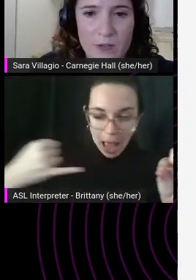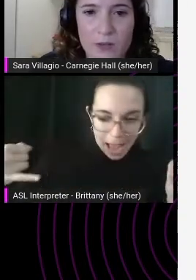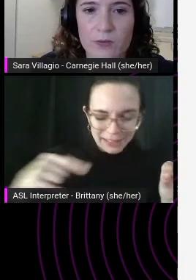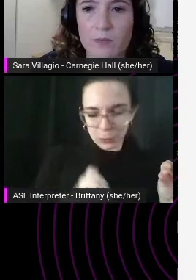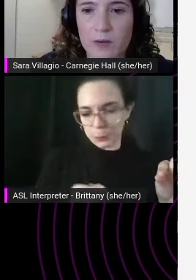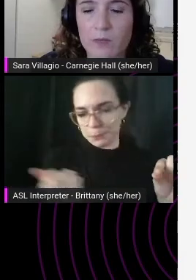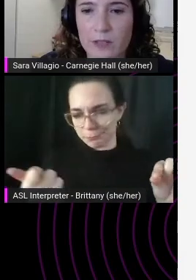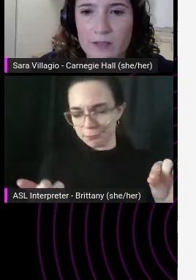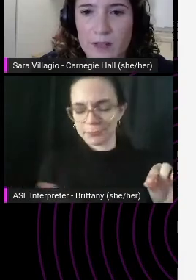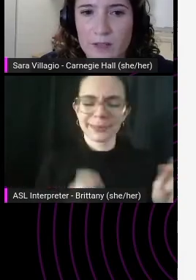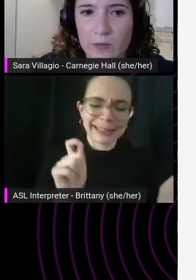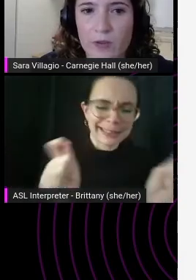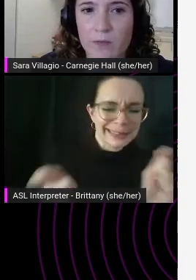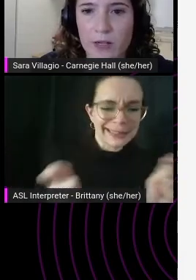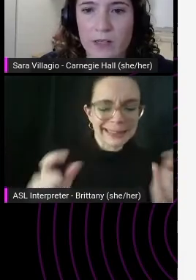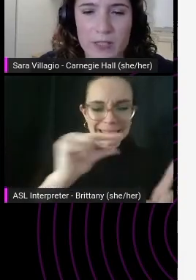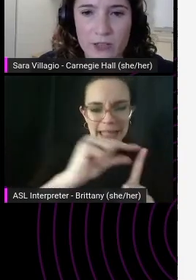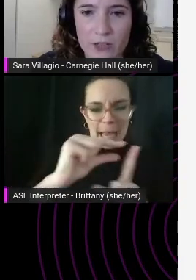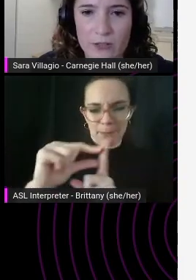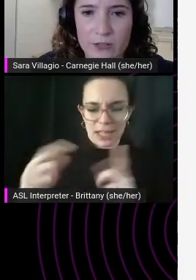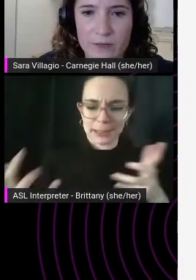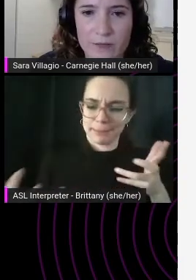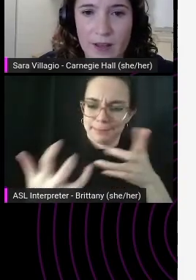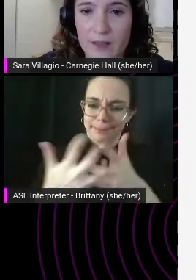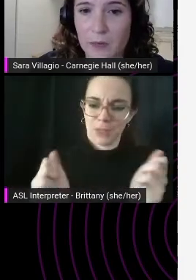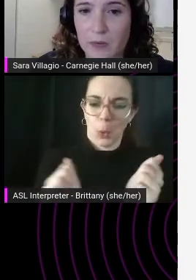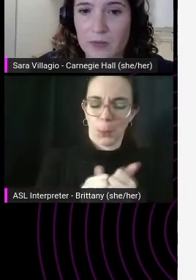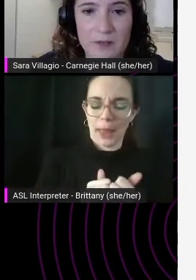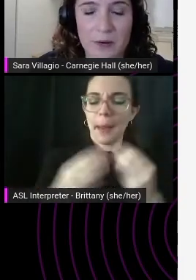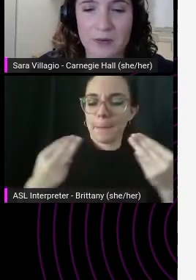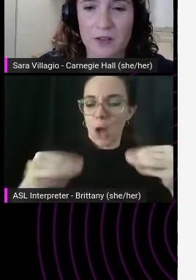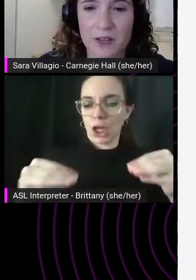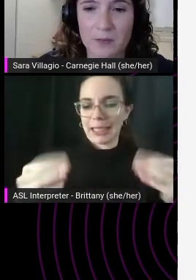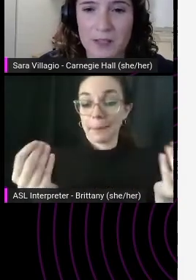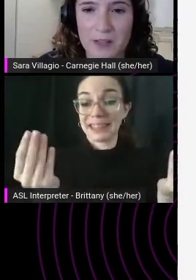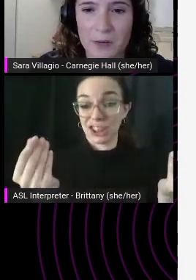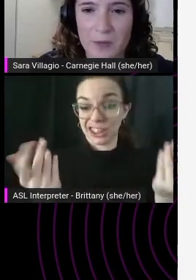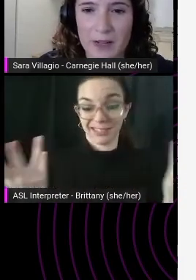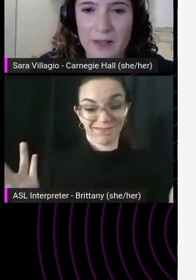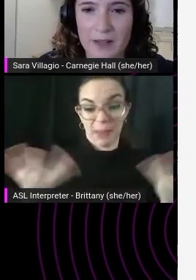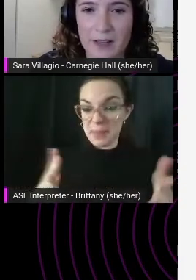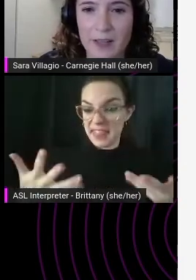so that it was a bit more consistent with our marketing materials. And that was, that was all the updates that were made.